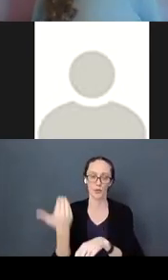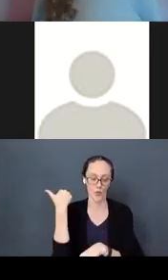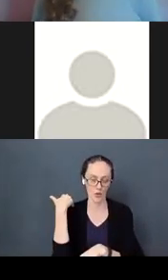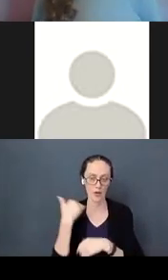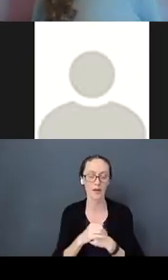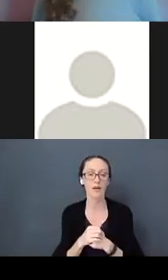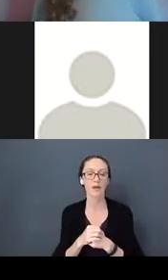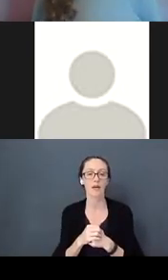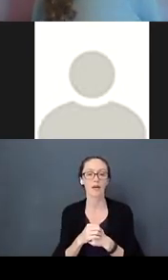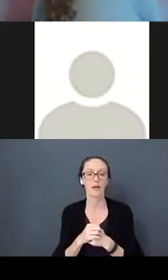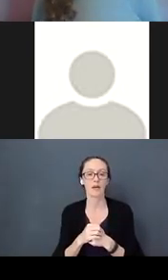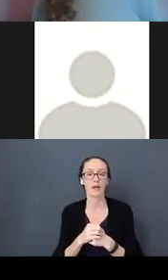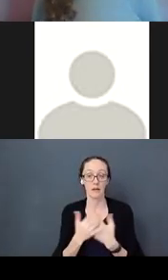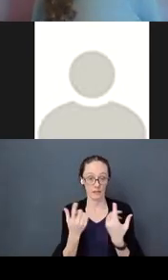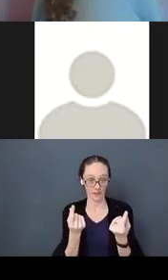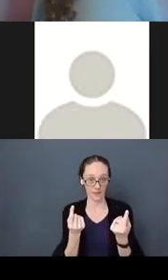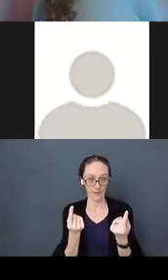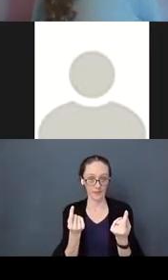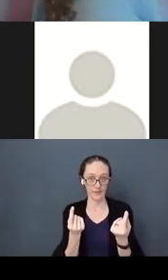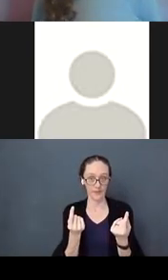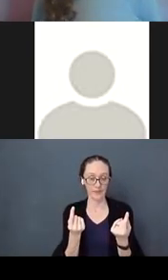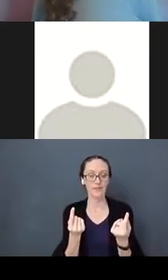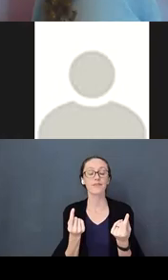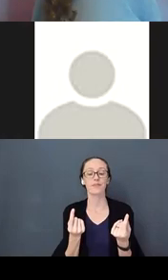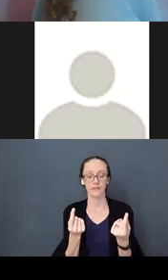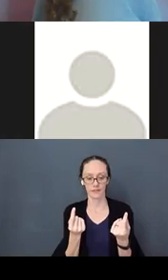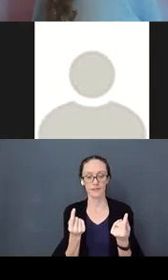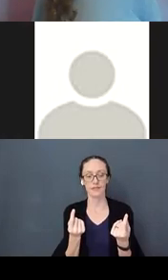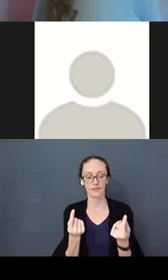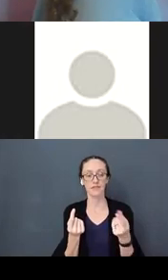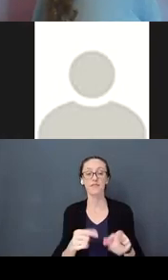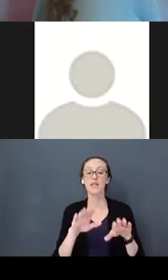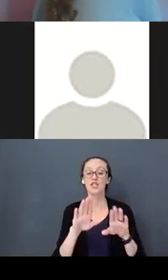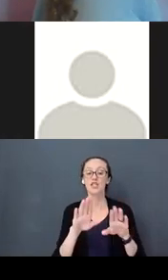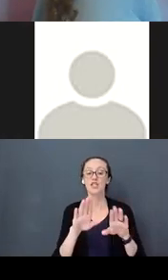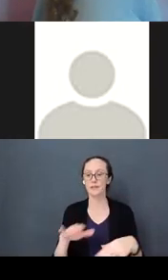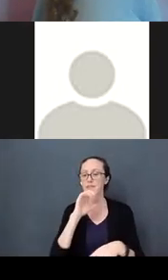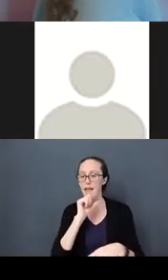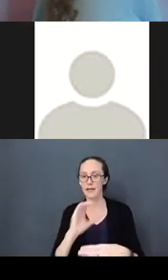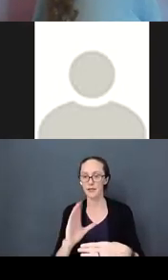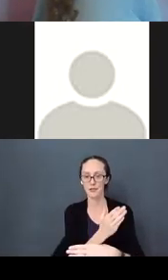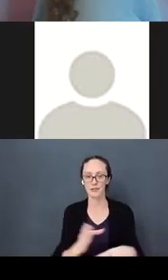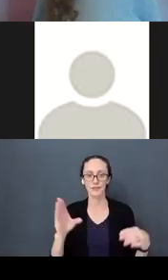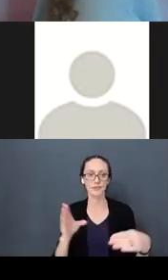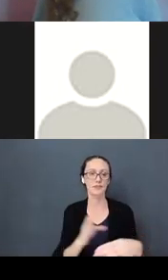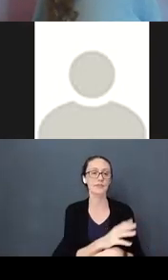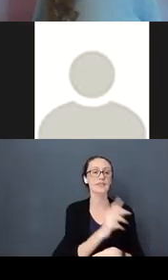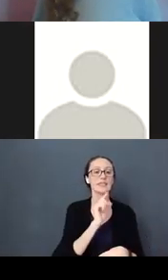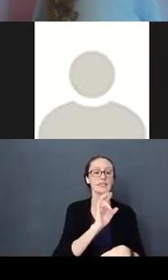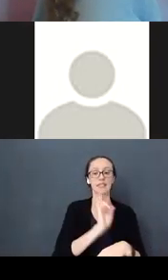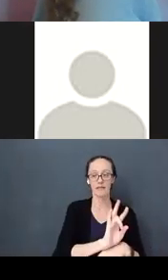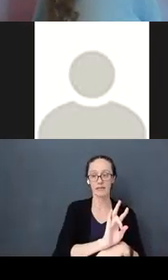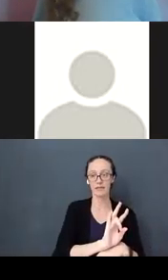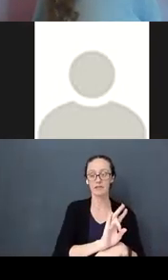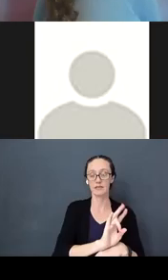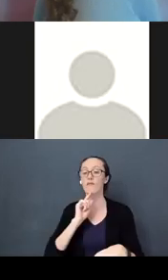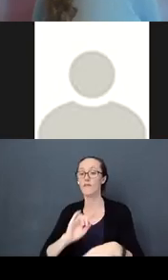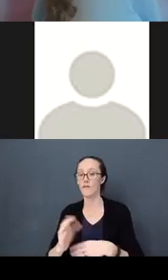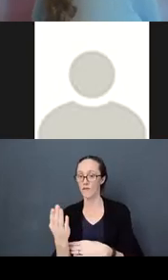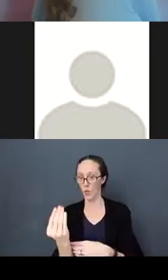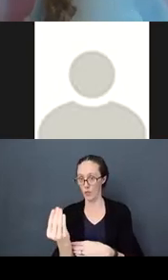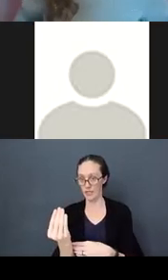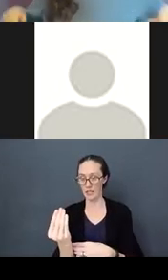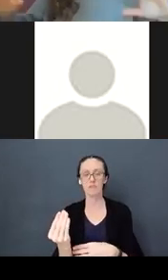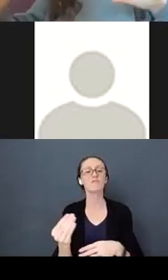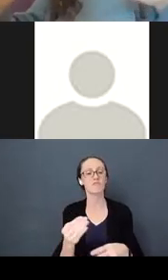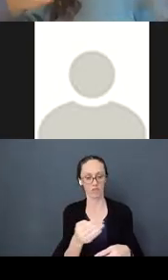where they showed children between the ages of 7 and 14 who were deaf or hard of hearing pictures